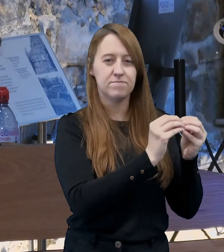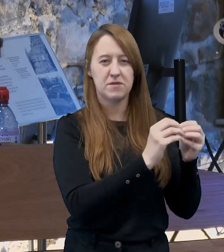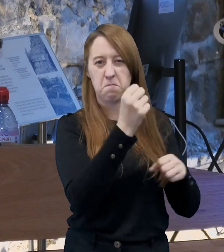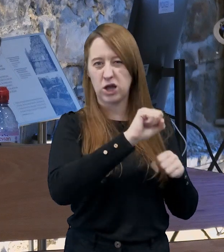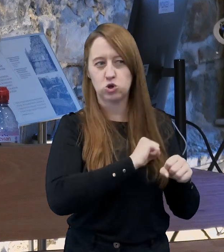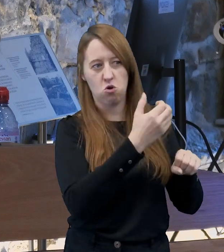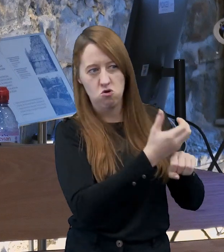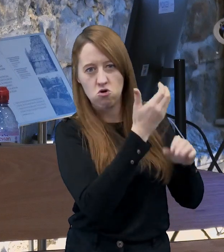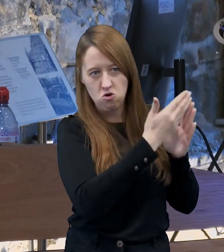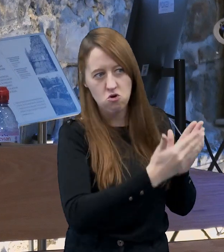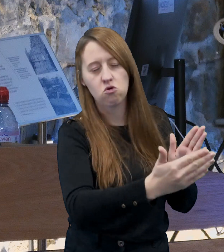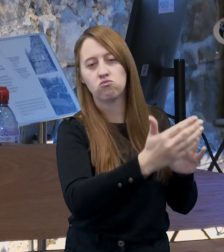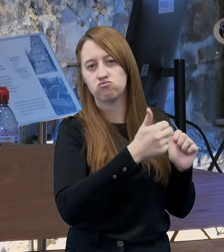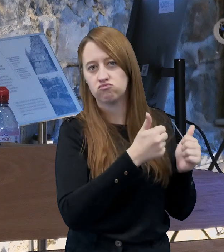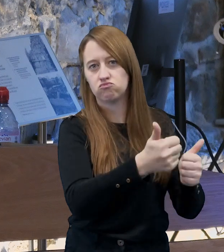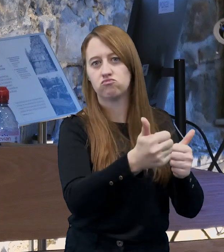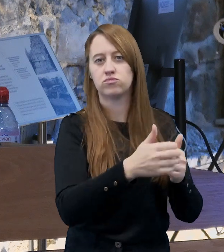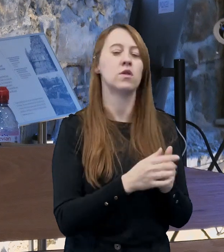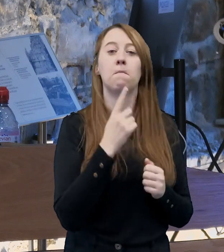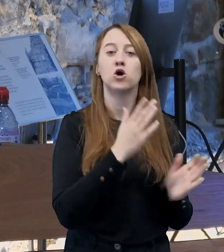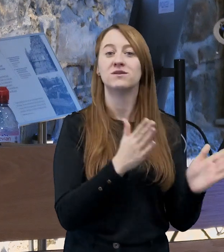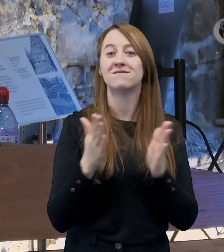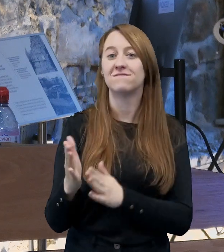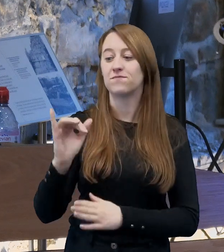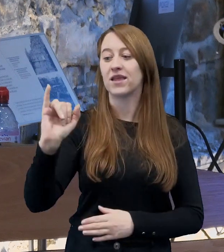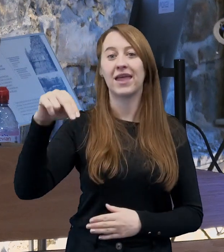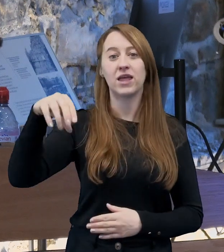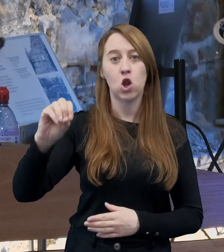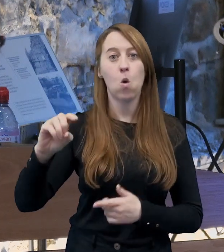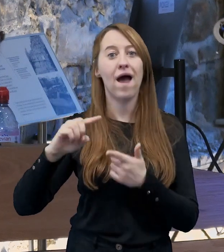It was Ino and Bacchus which was the big project which I'm mainly going to focus on.